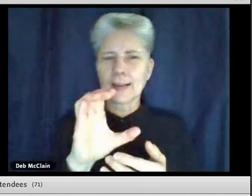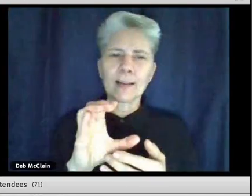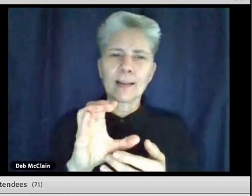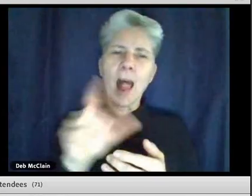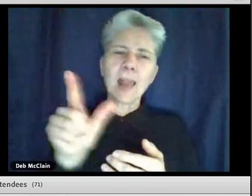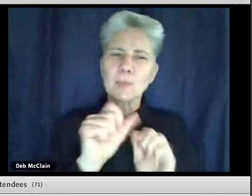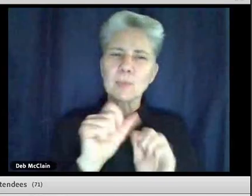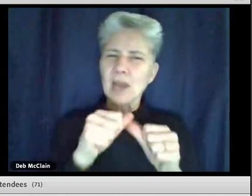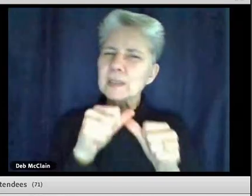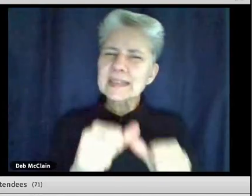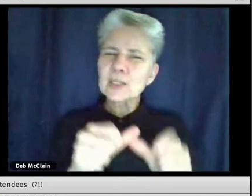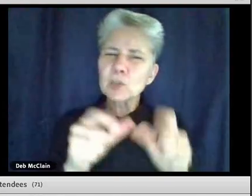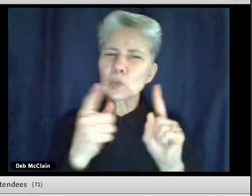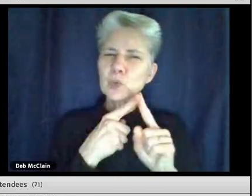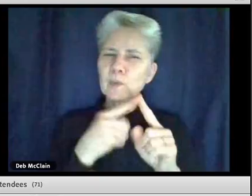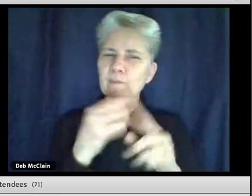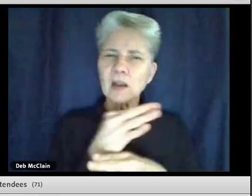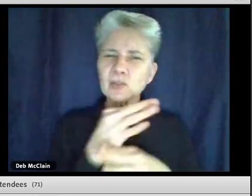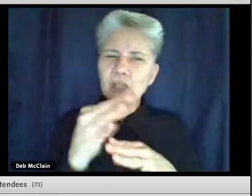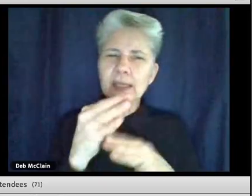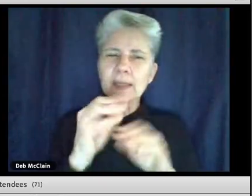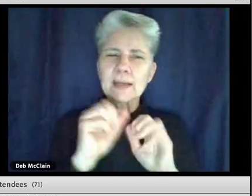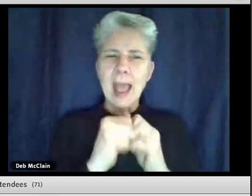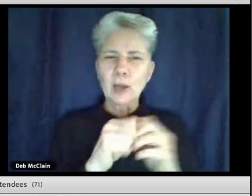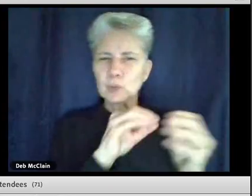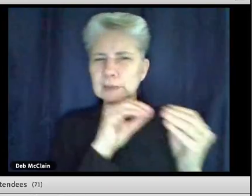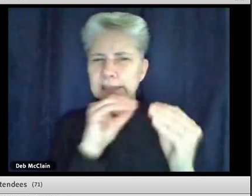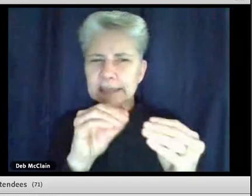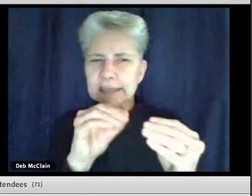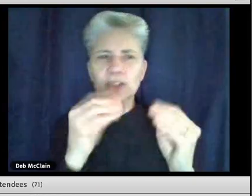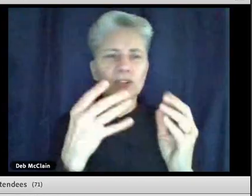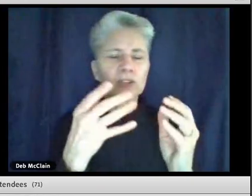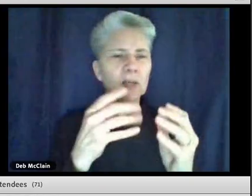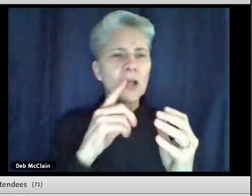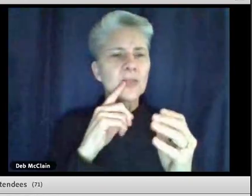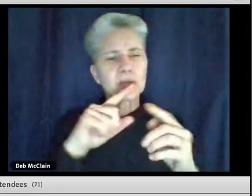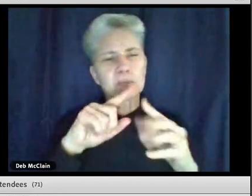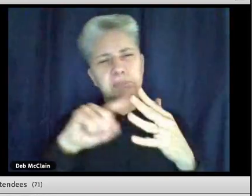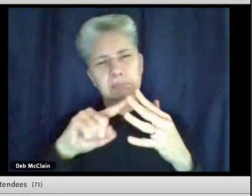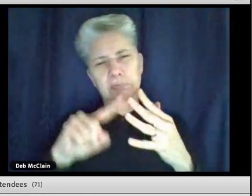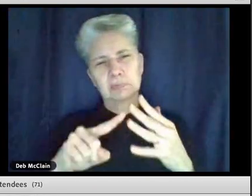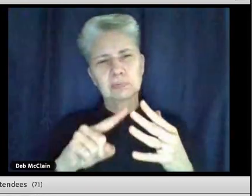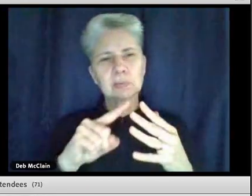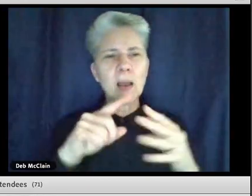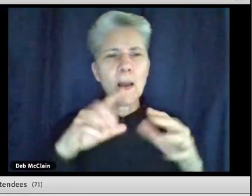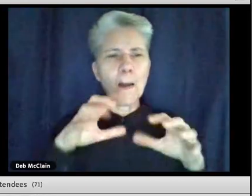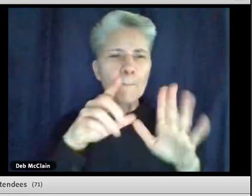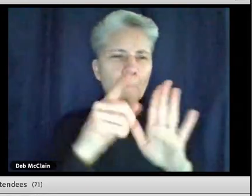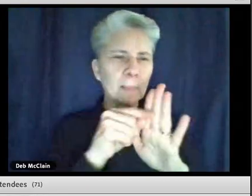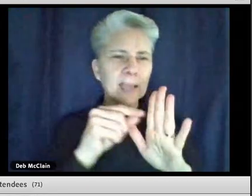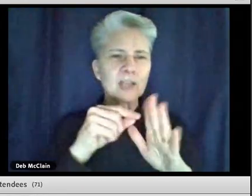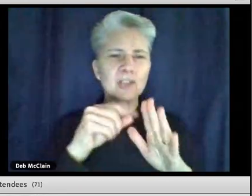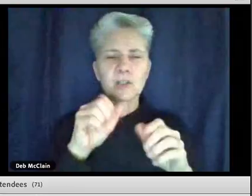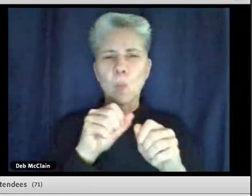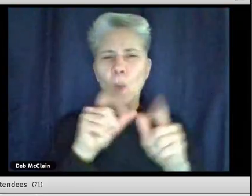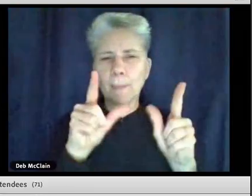so how do you continue to function, or how do you teach? Again, there's a ton of publication in webinars